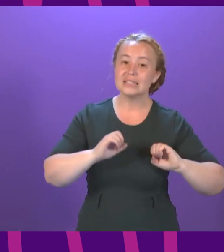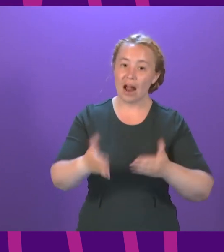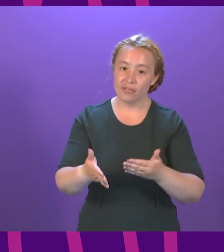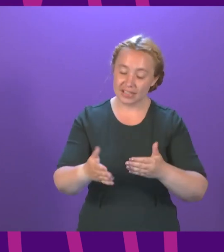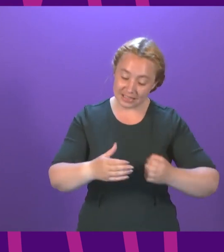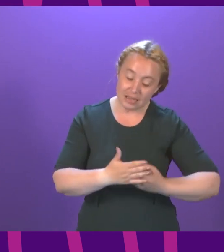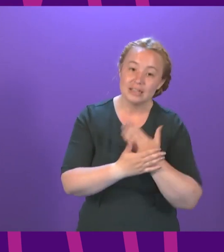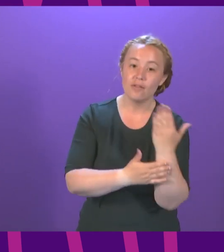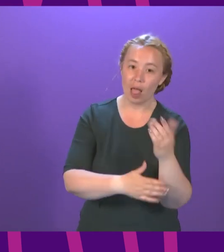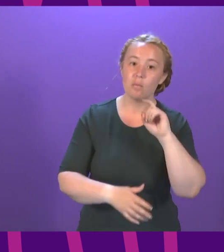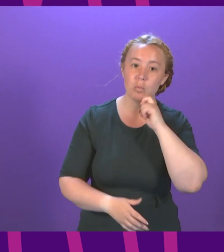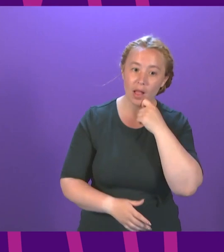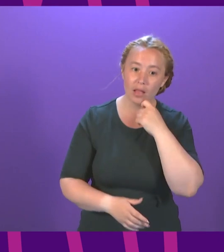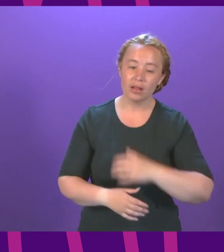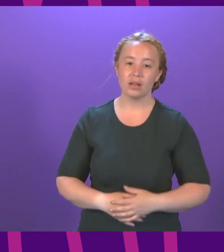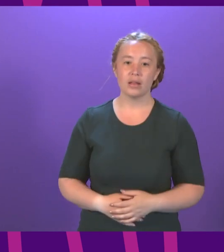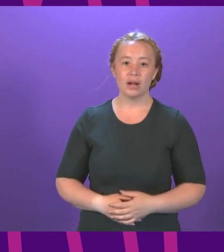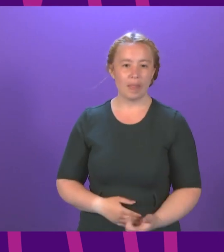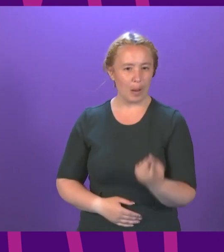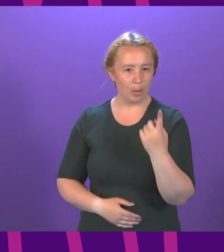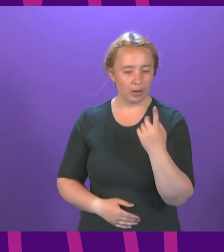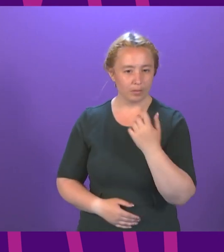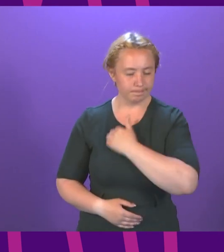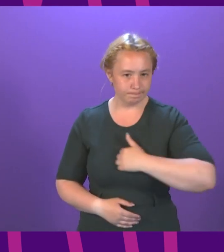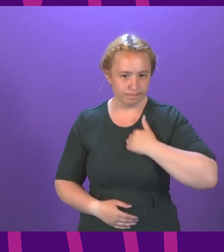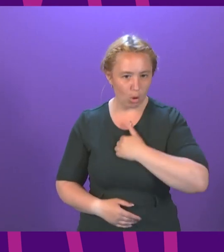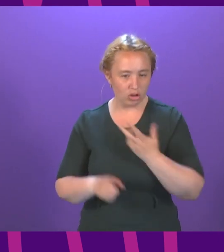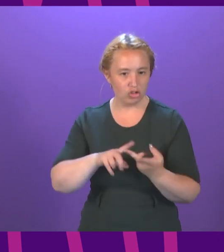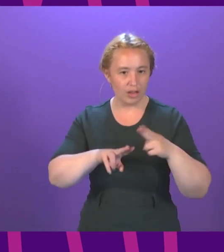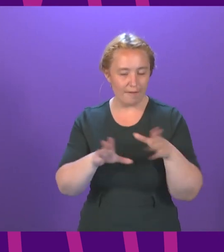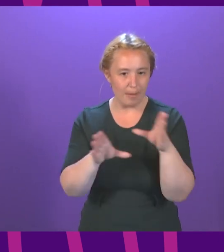Lastly—I apologise if I have missed any points of detail; I am happy to come back to them later—it